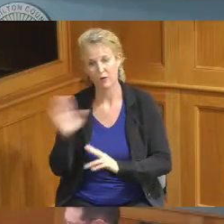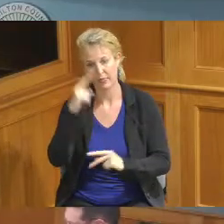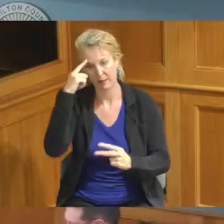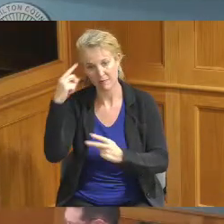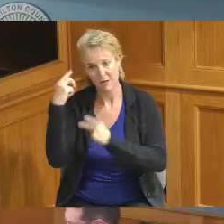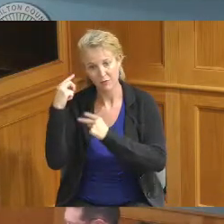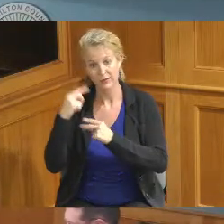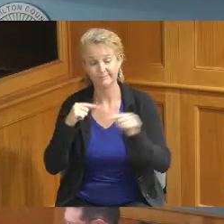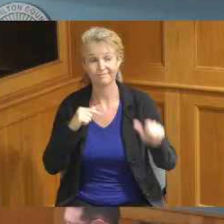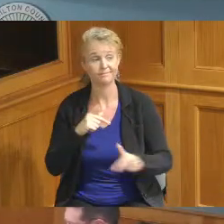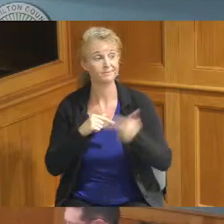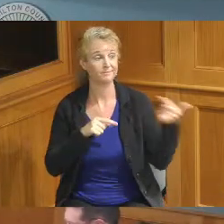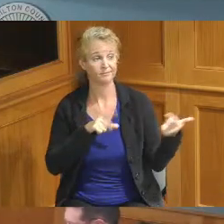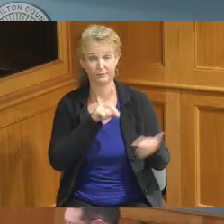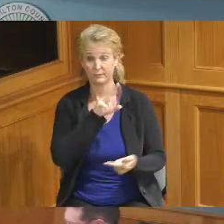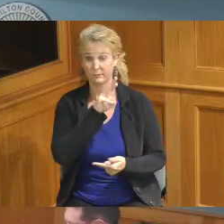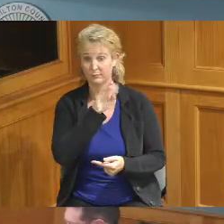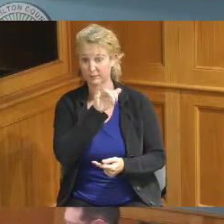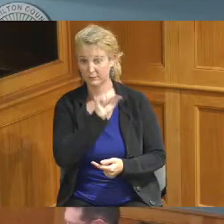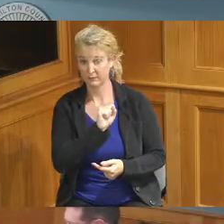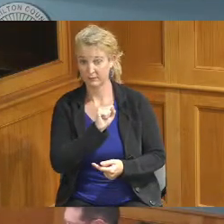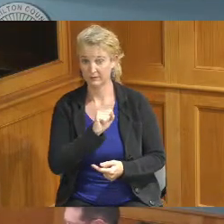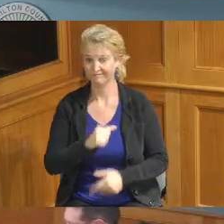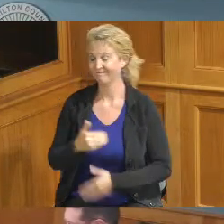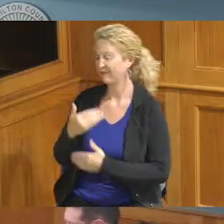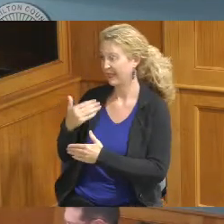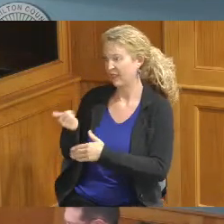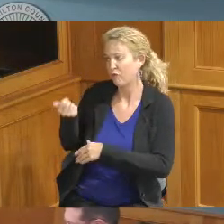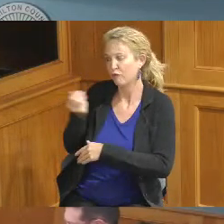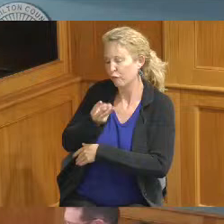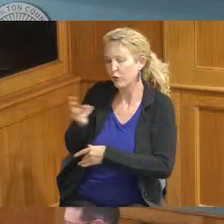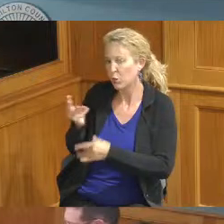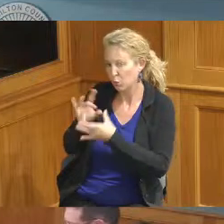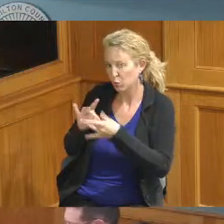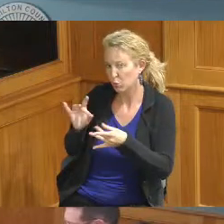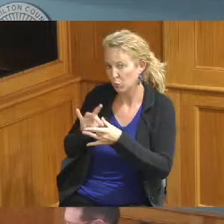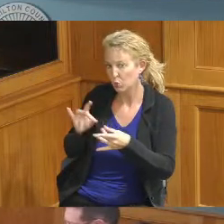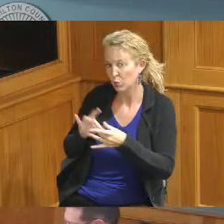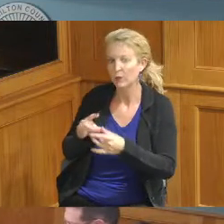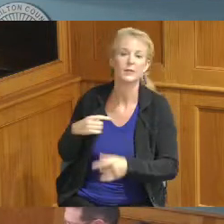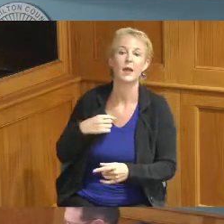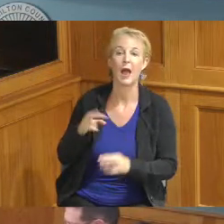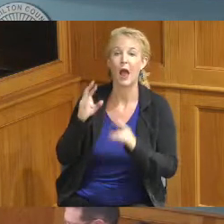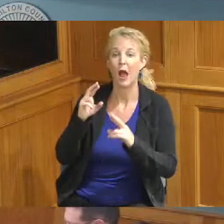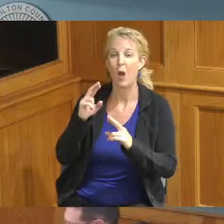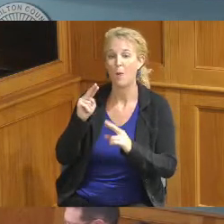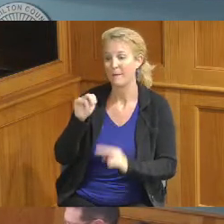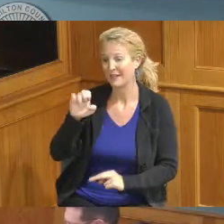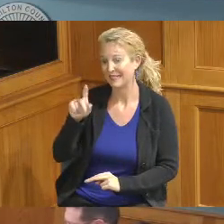Dumas thank you Madam Chair just a few things I noticed I was hoping Nick had stayed Nick Tolbert